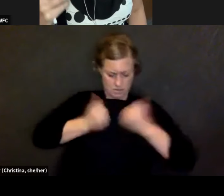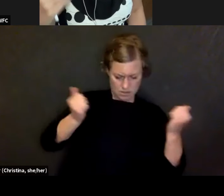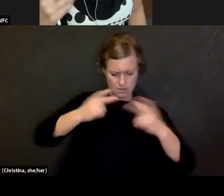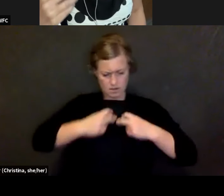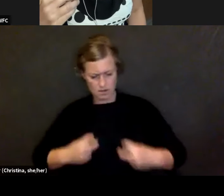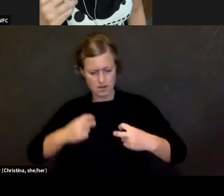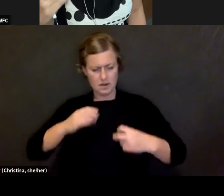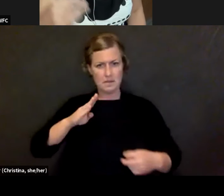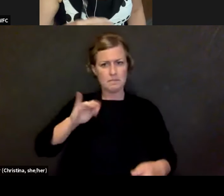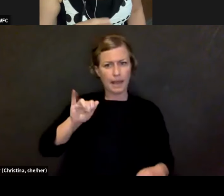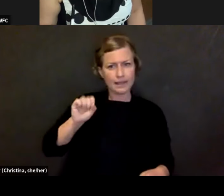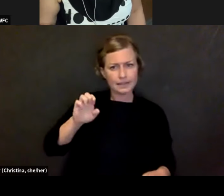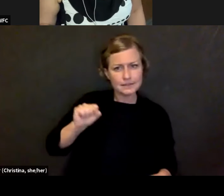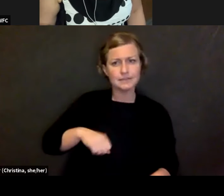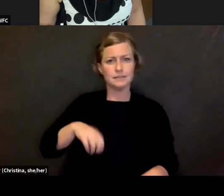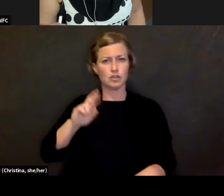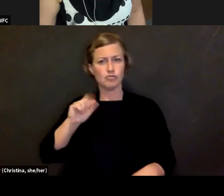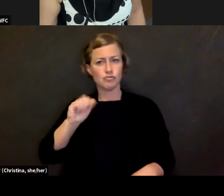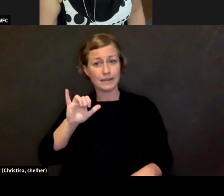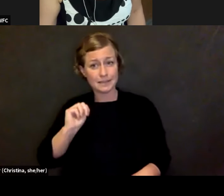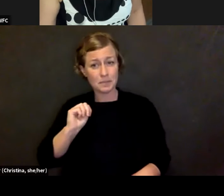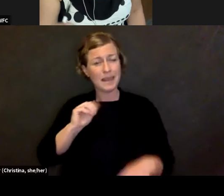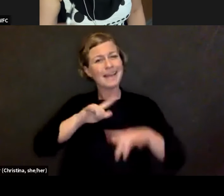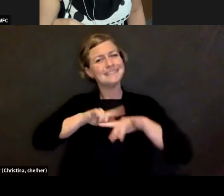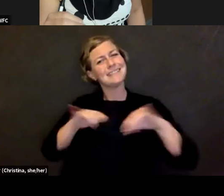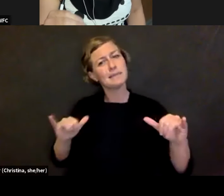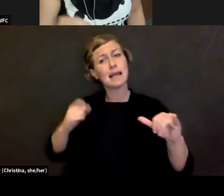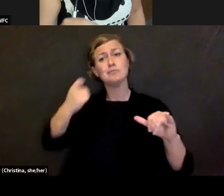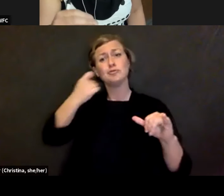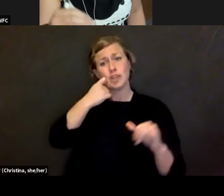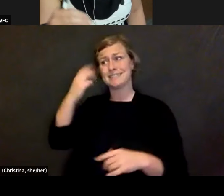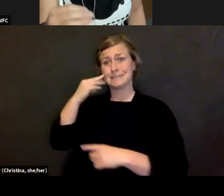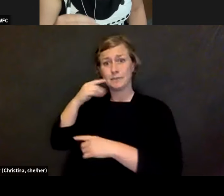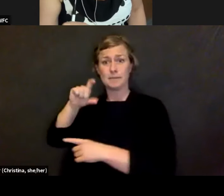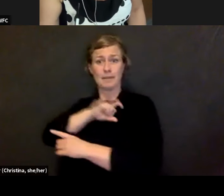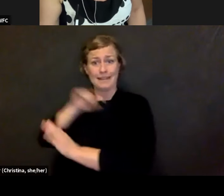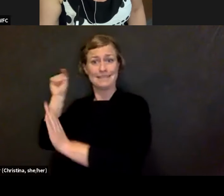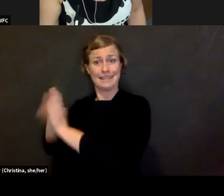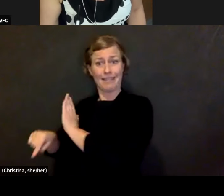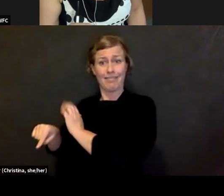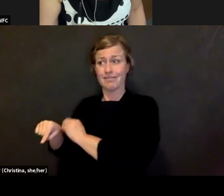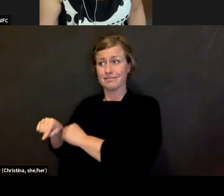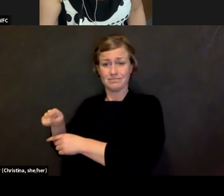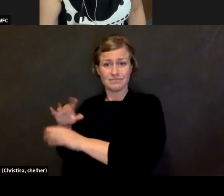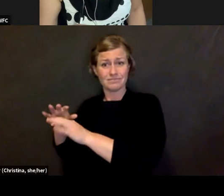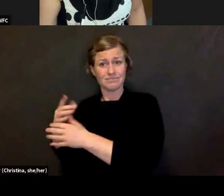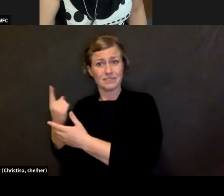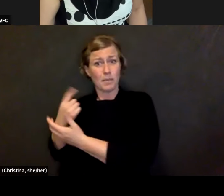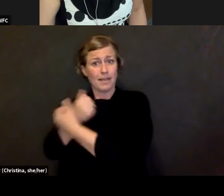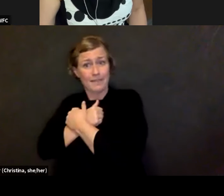have to go through the process of addressing their own internalized biases and racism while they're going through the